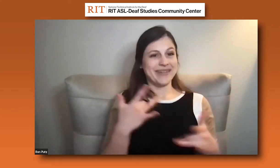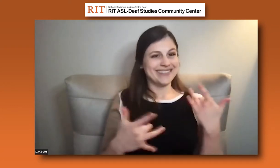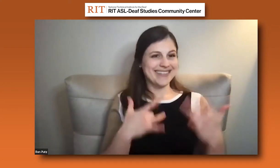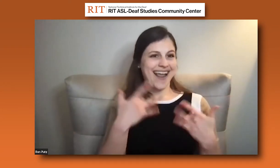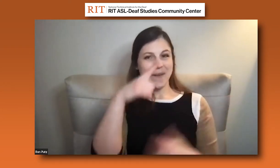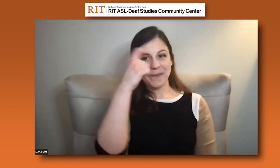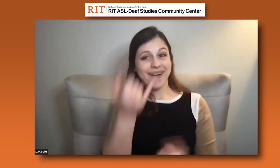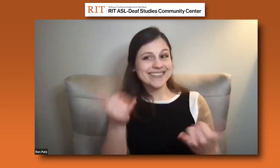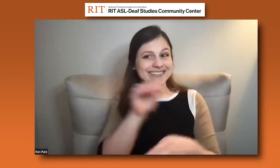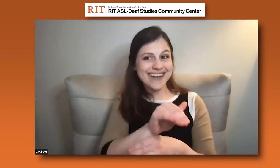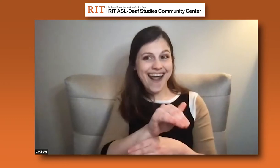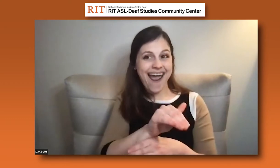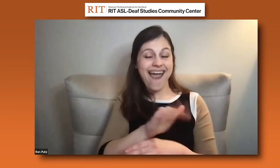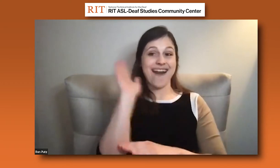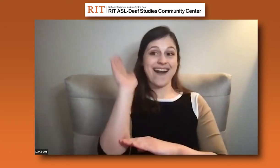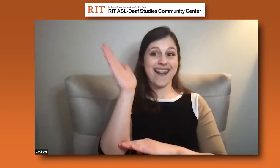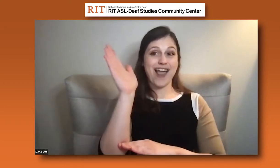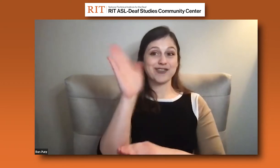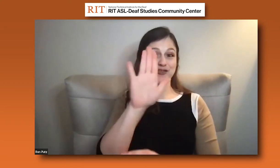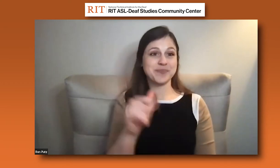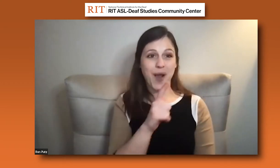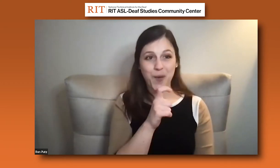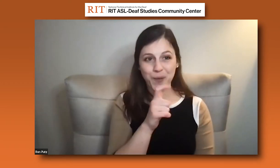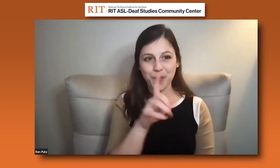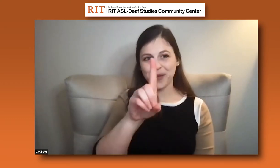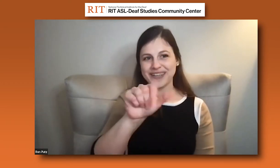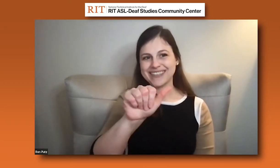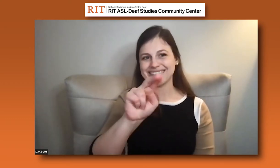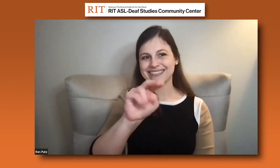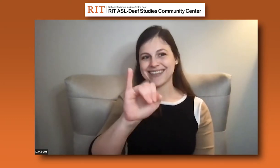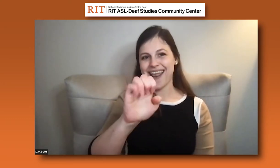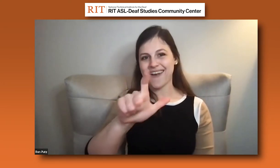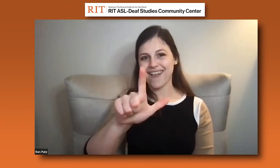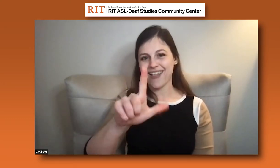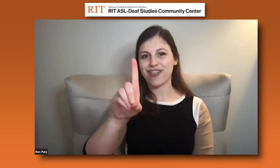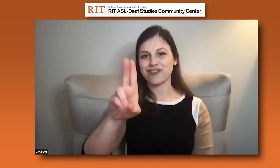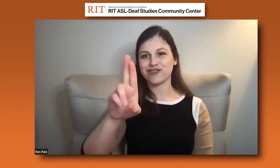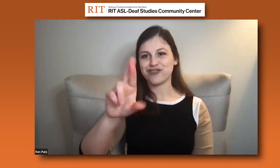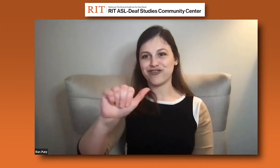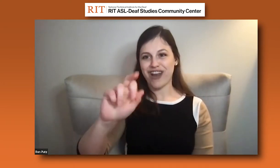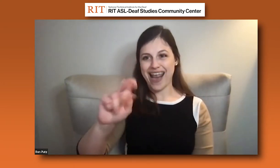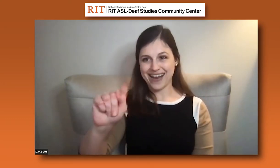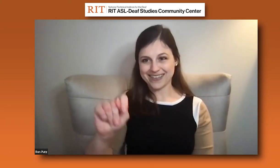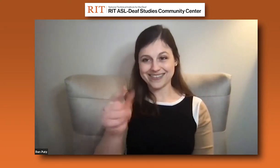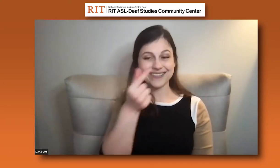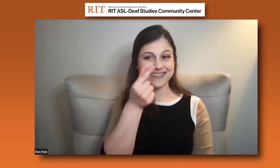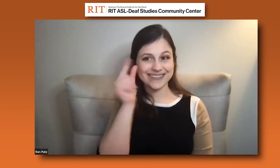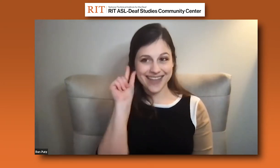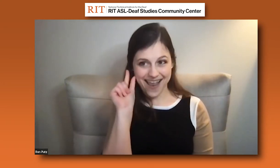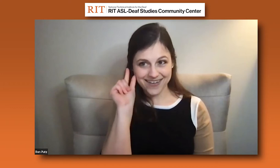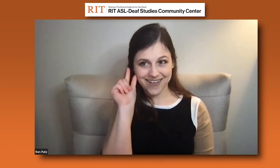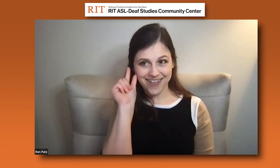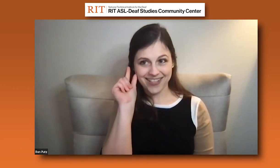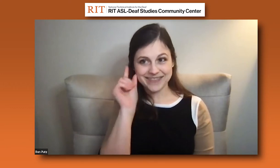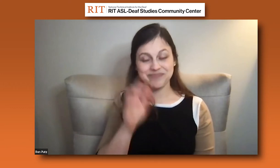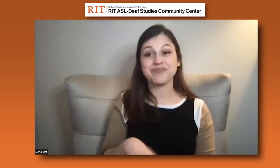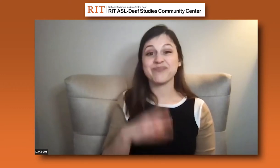I'm really excited because tonight, our presentation is by Daniel Durant.